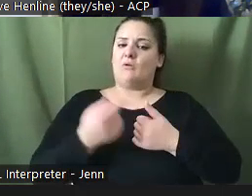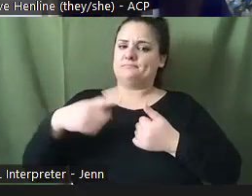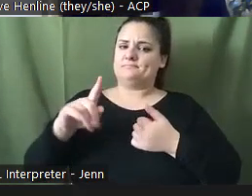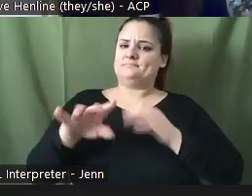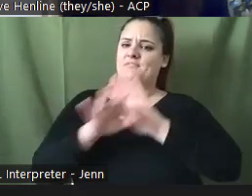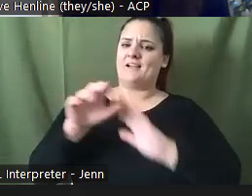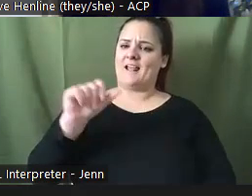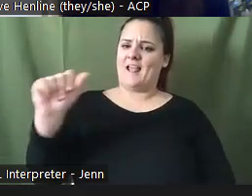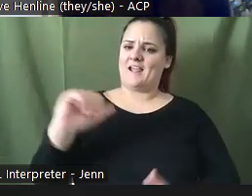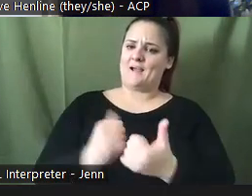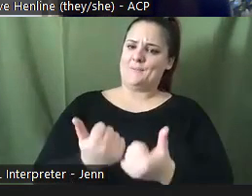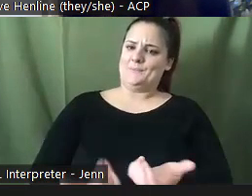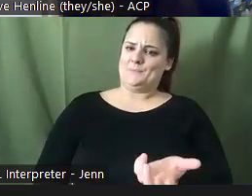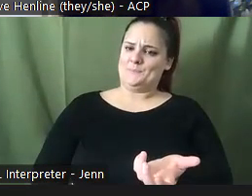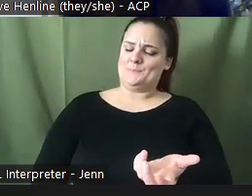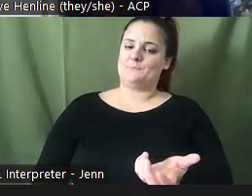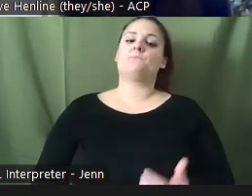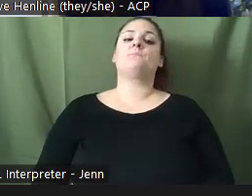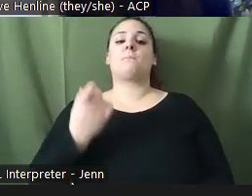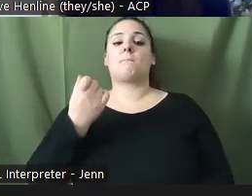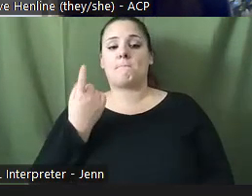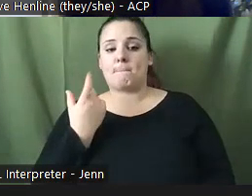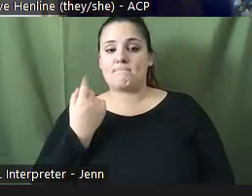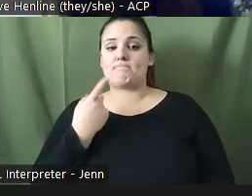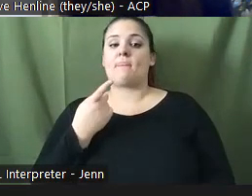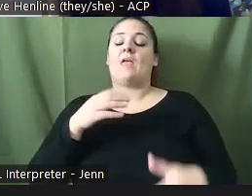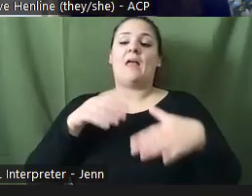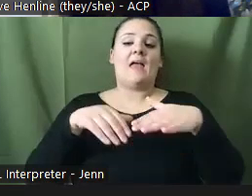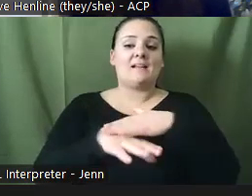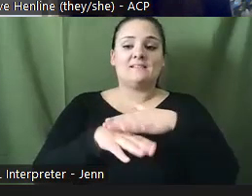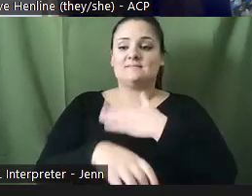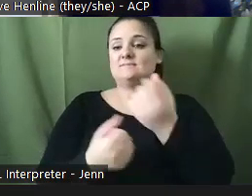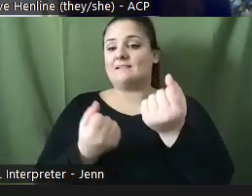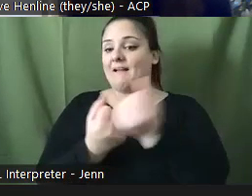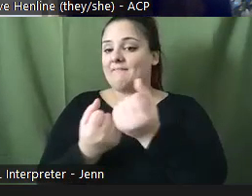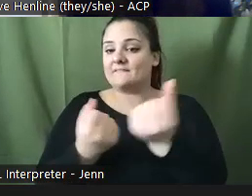First, they could just be accessing advocacy and support in whatever way that looks. So, you know,